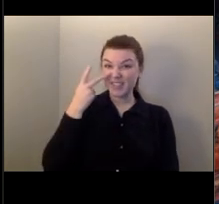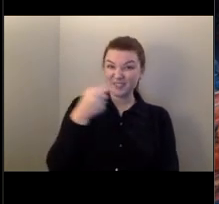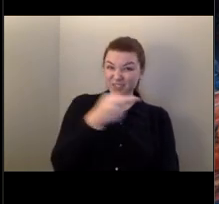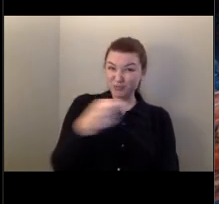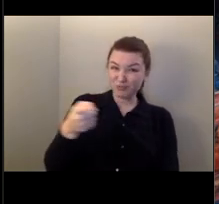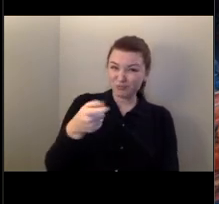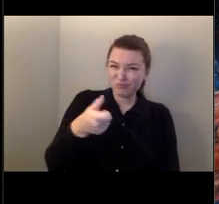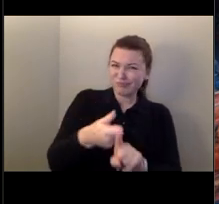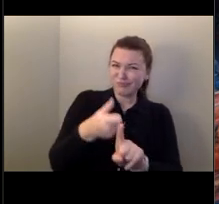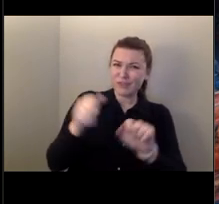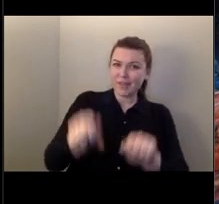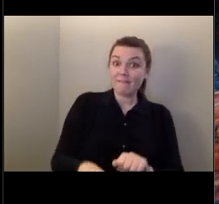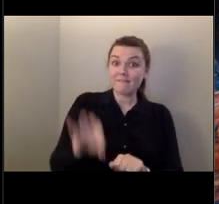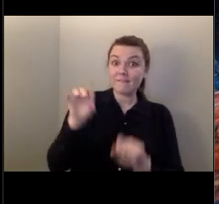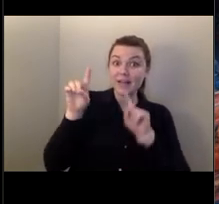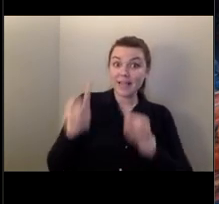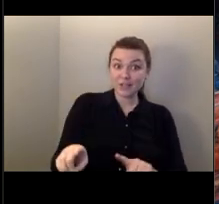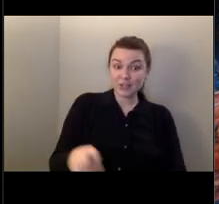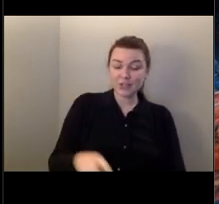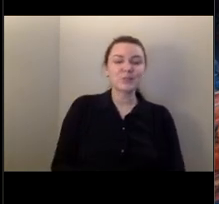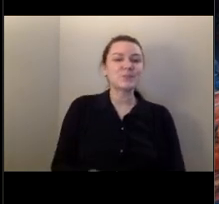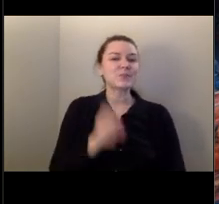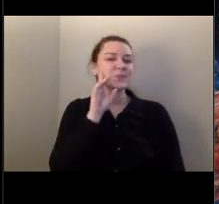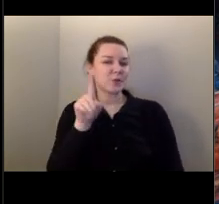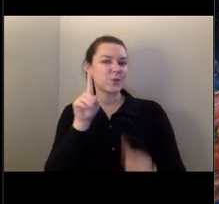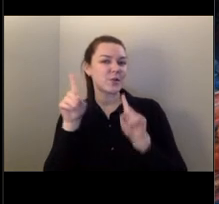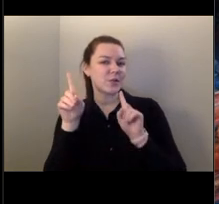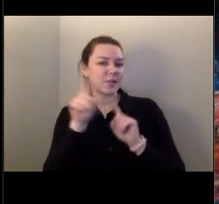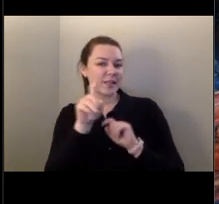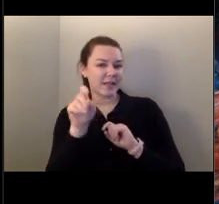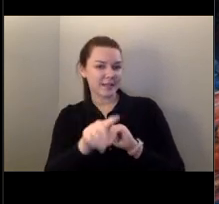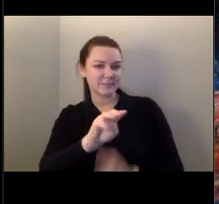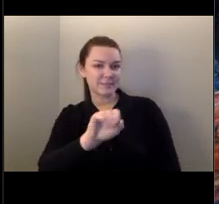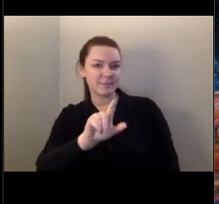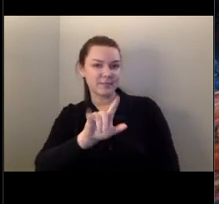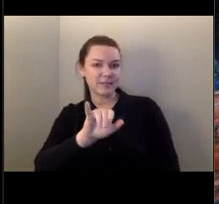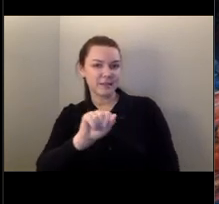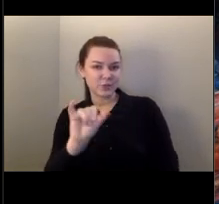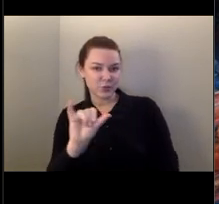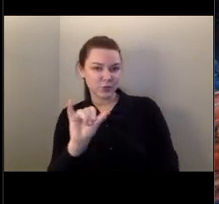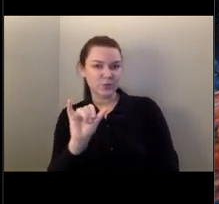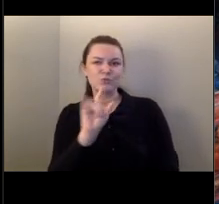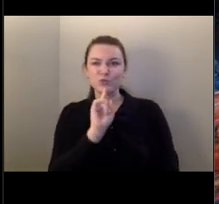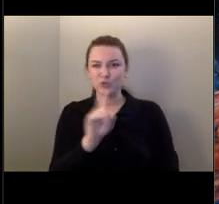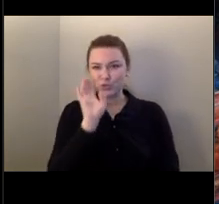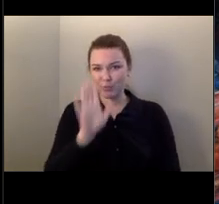And then we'll also ask Malia, and I'm sure she'd be happy to answer questions. And we'll post her answers,